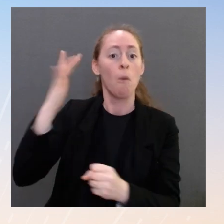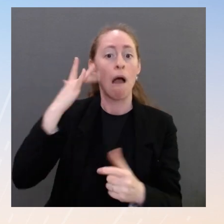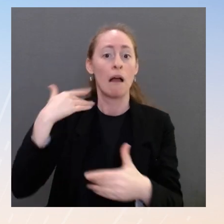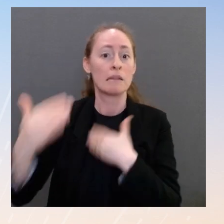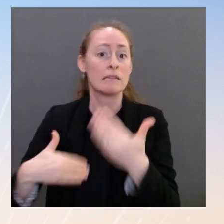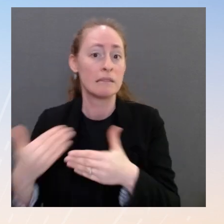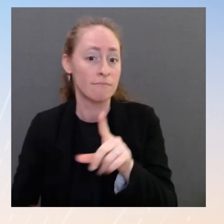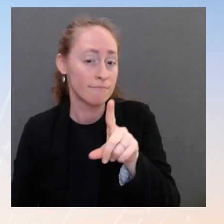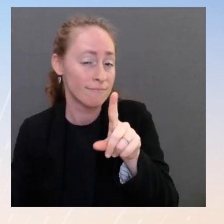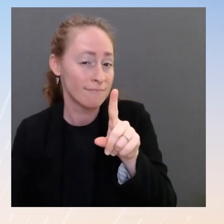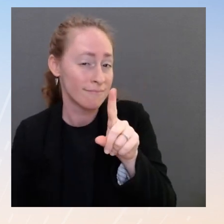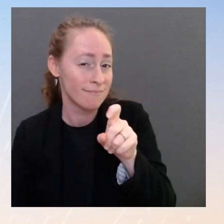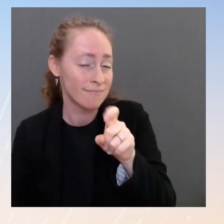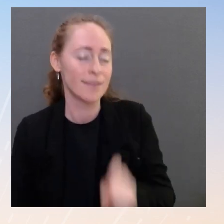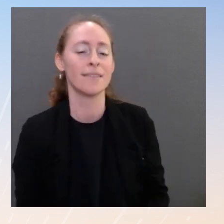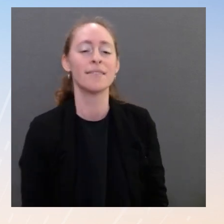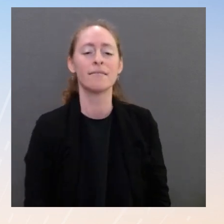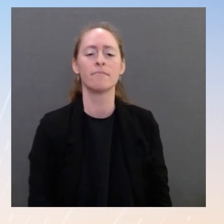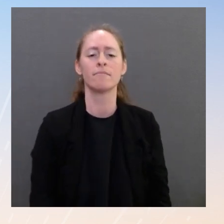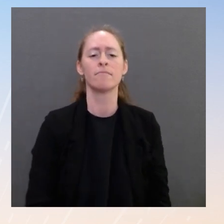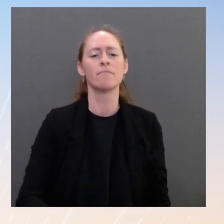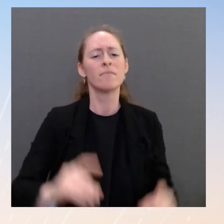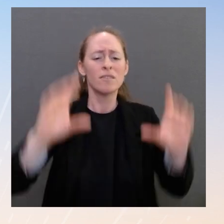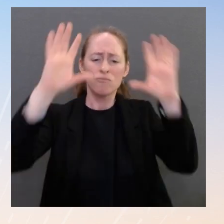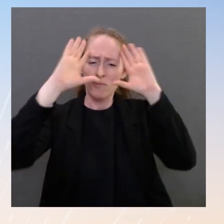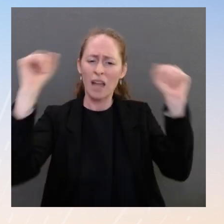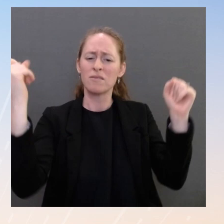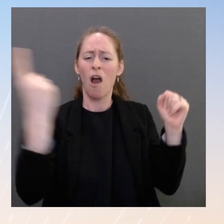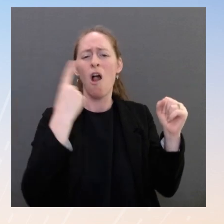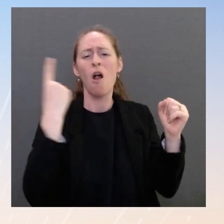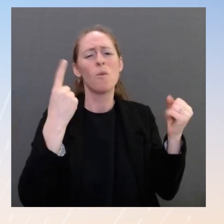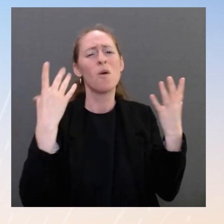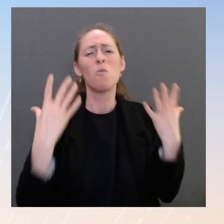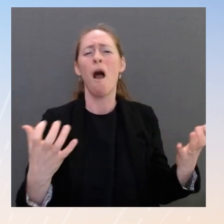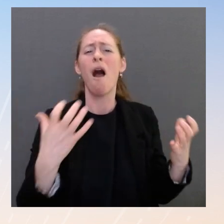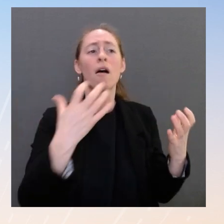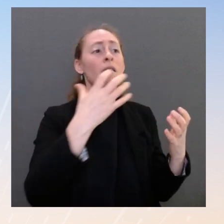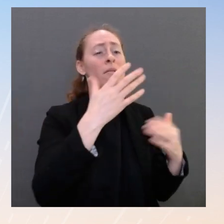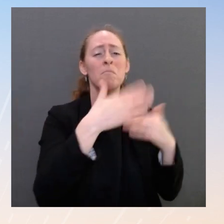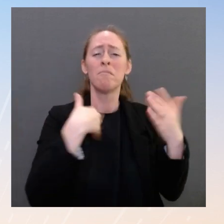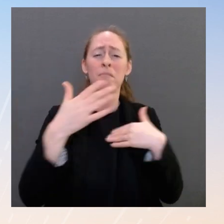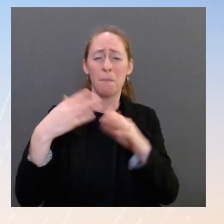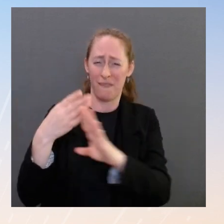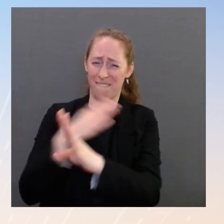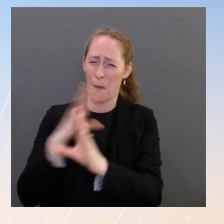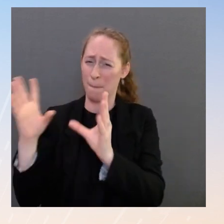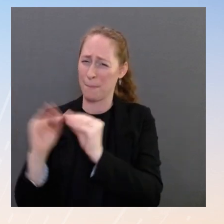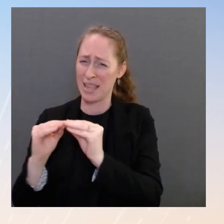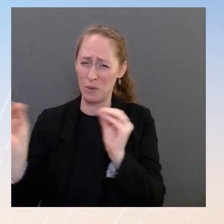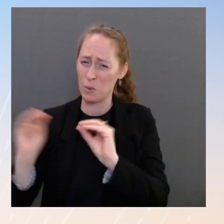about bringing Americans home long before that meeting. Of course, he enjoyed that meeting he had with them. He also spoke with them on the phone